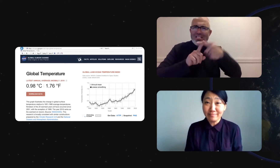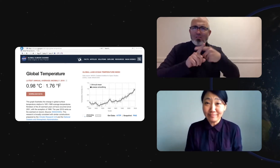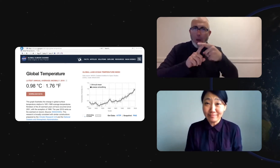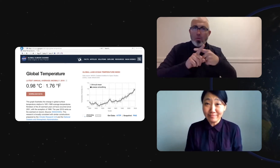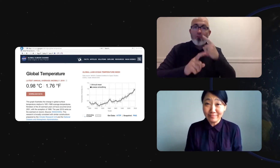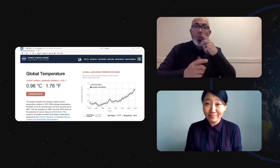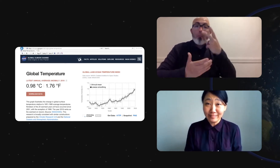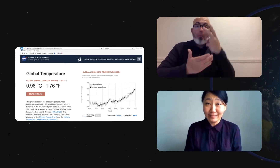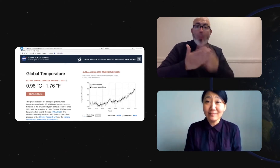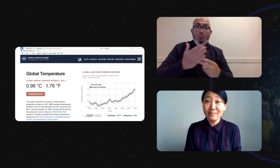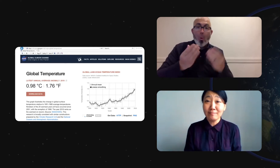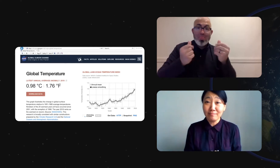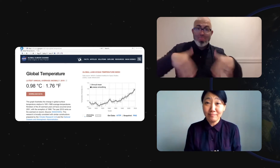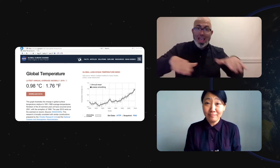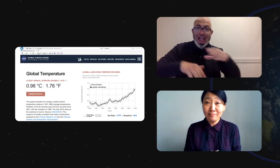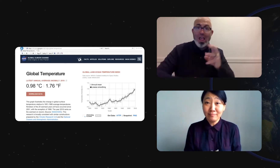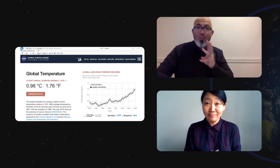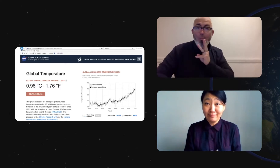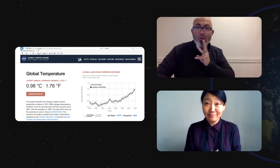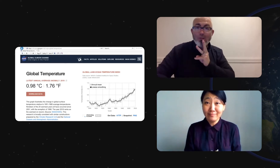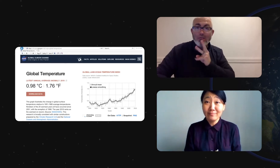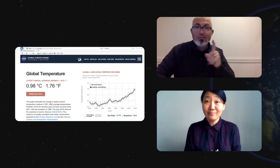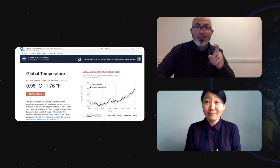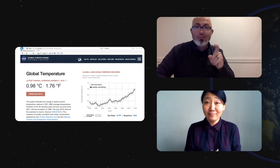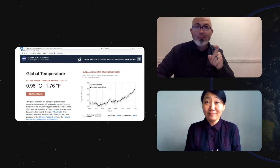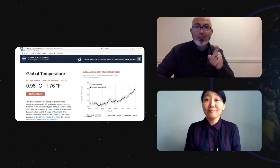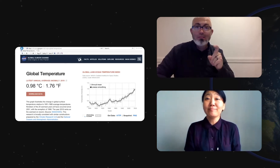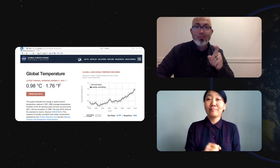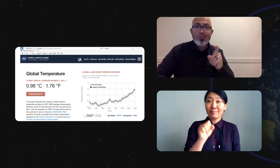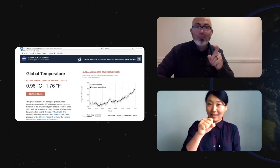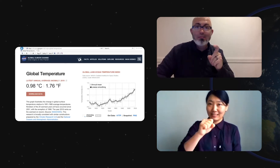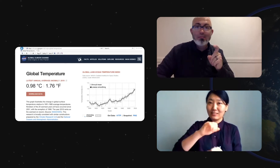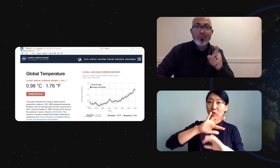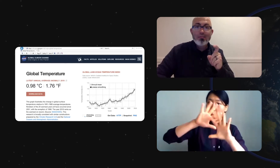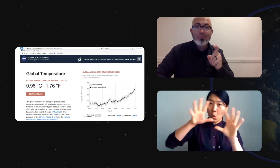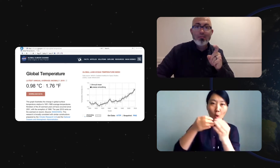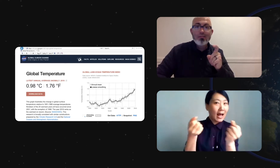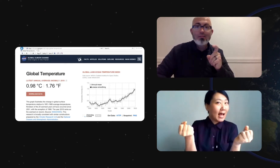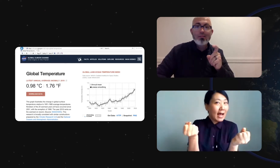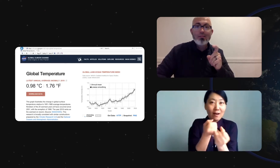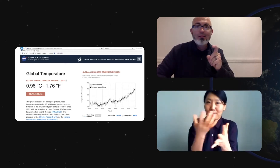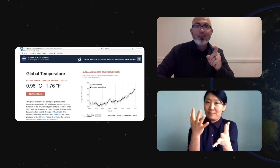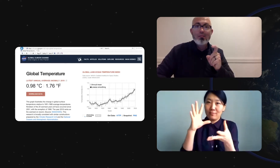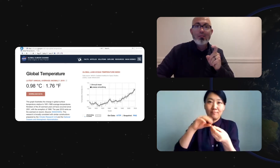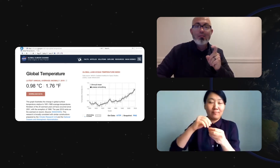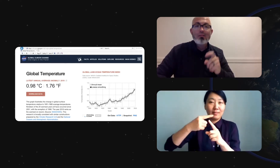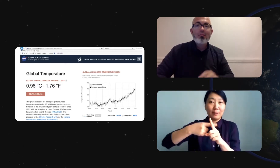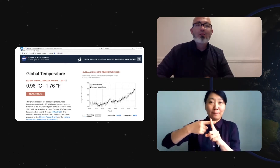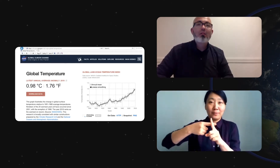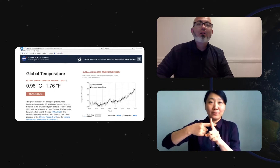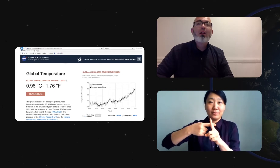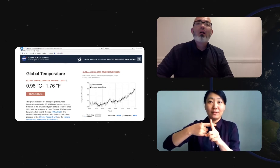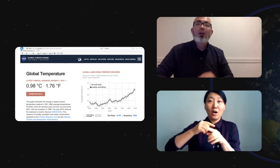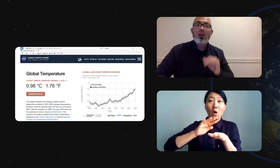Is that the temperature for both land and water? Yes, for everything.